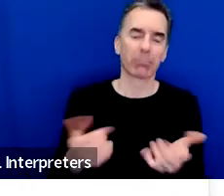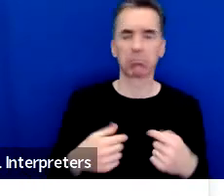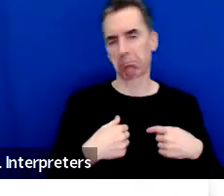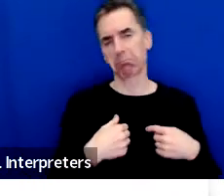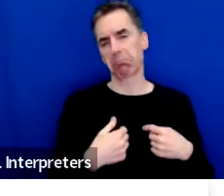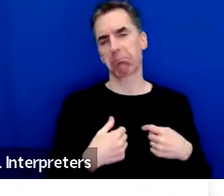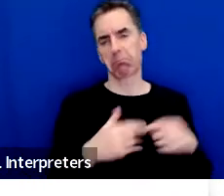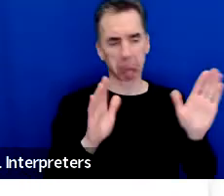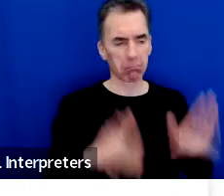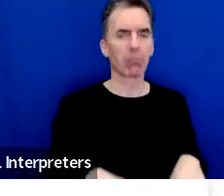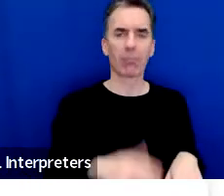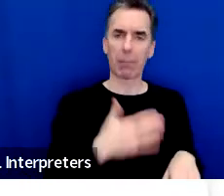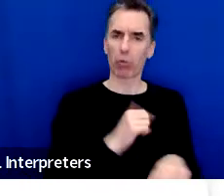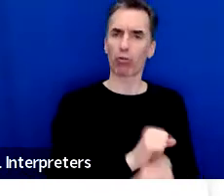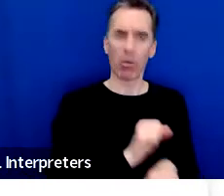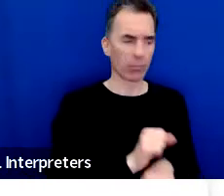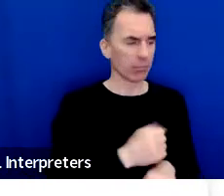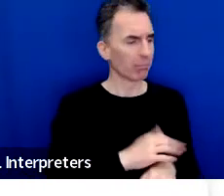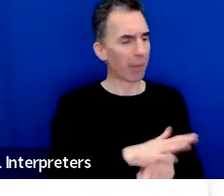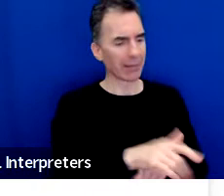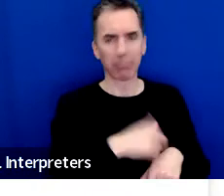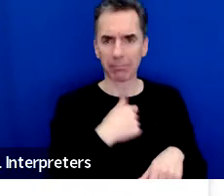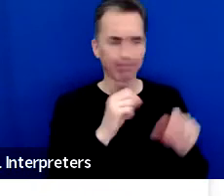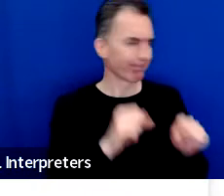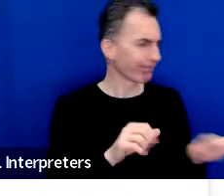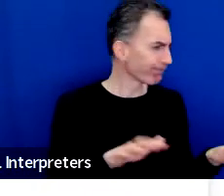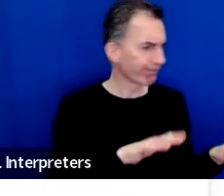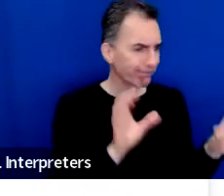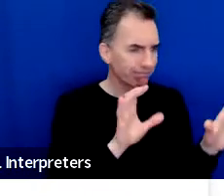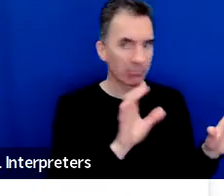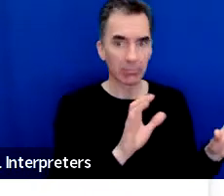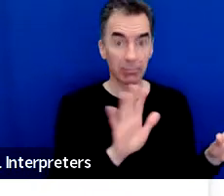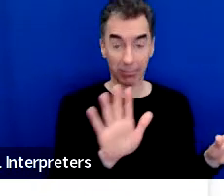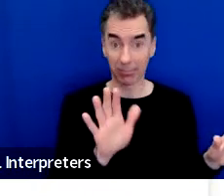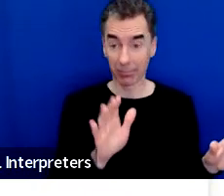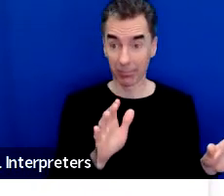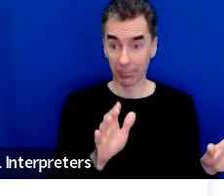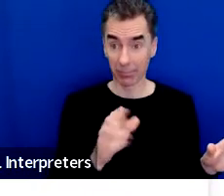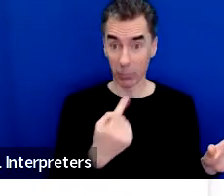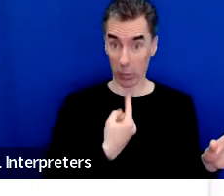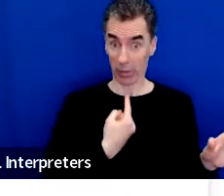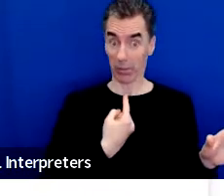to do that as part of my job. And it's not just me who gets to do that. It's all of the librarians.